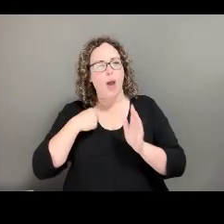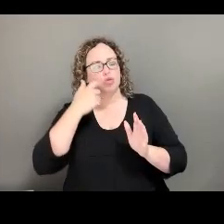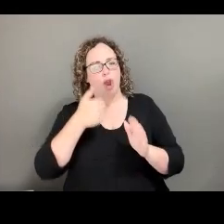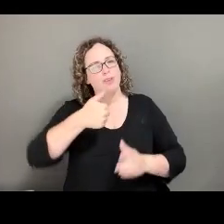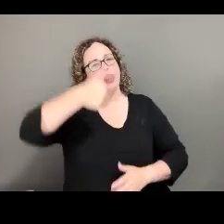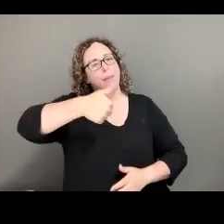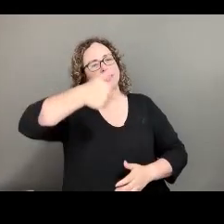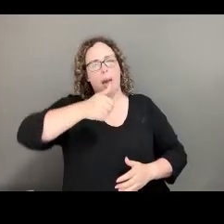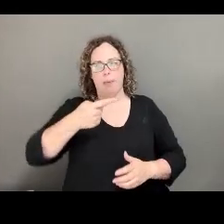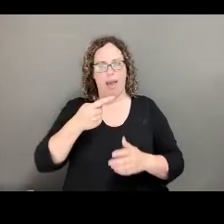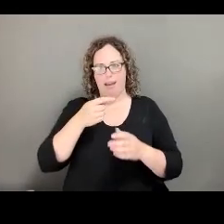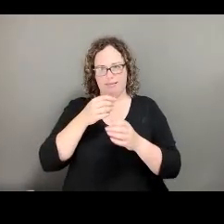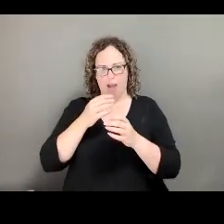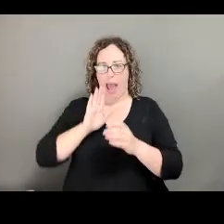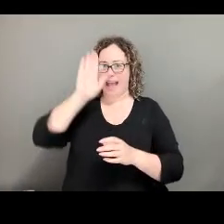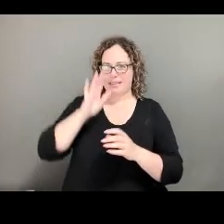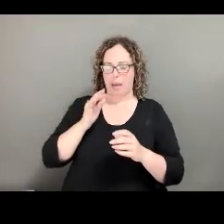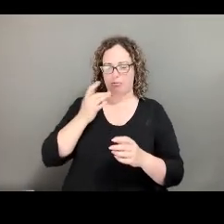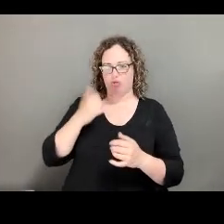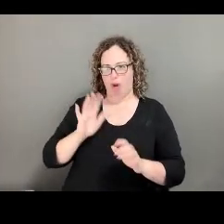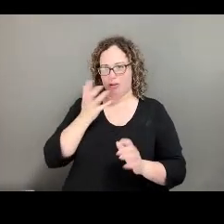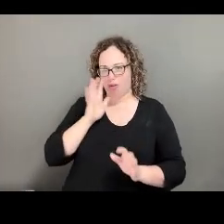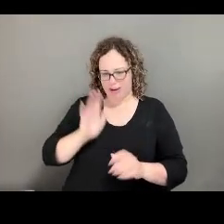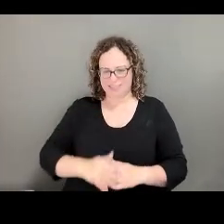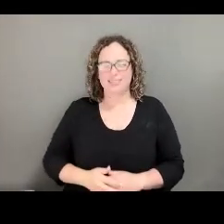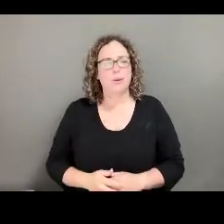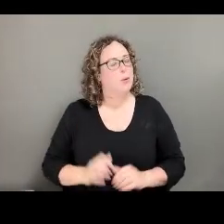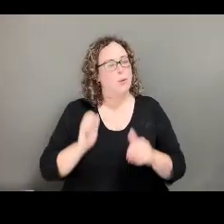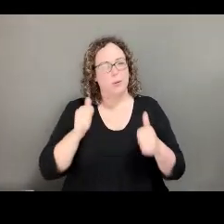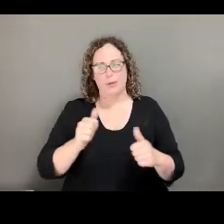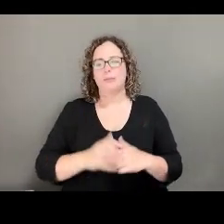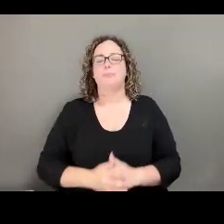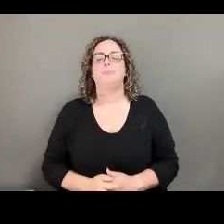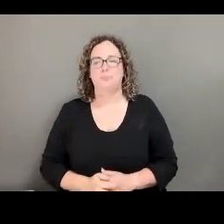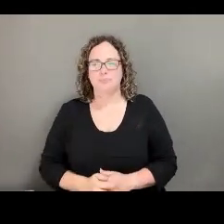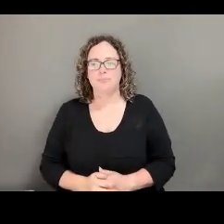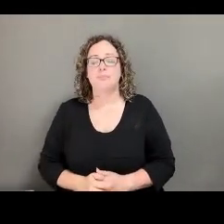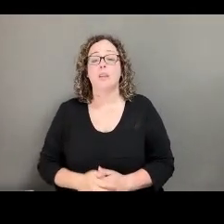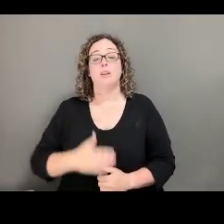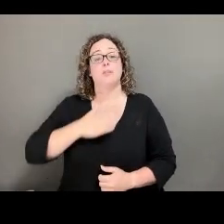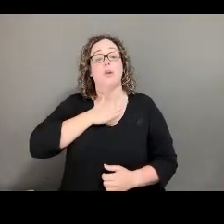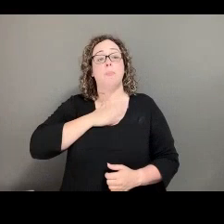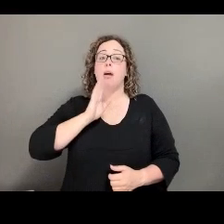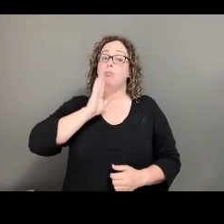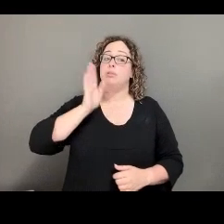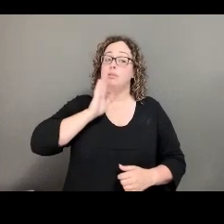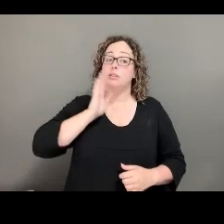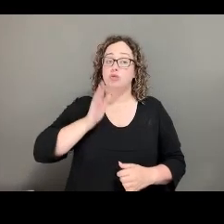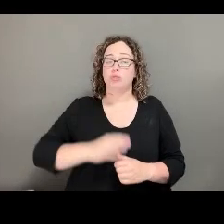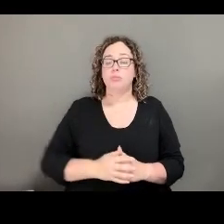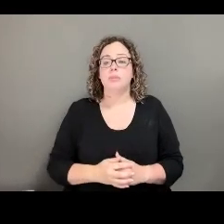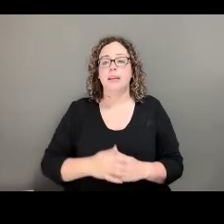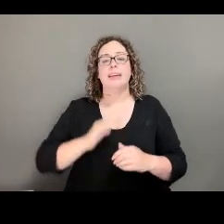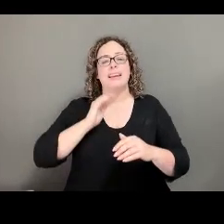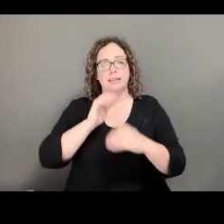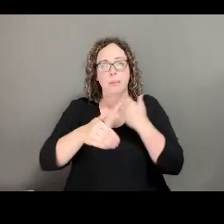So my my presentation, is what I would do if I had a time machine.